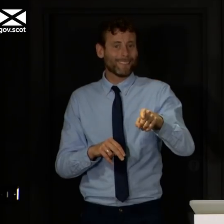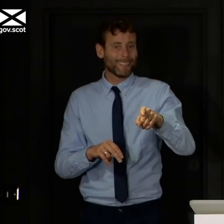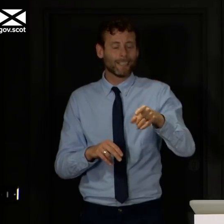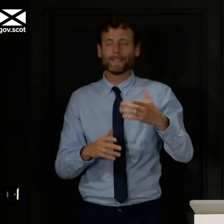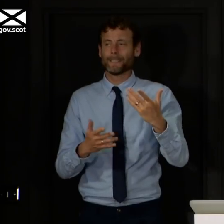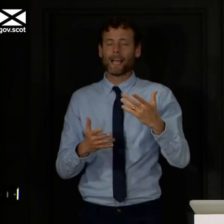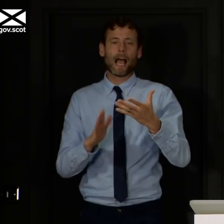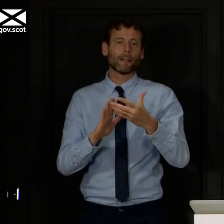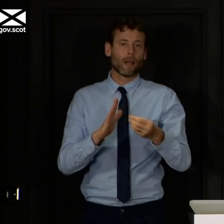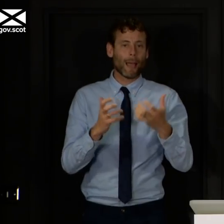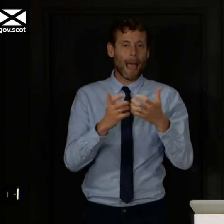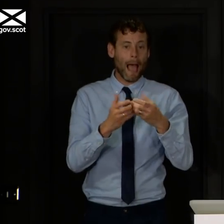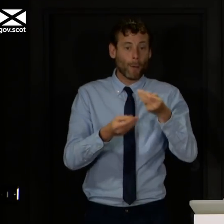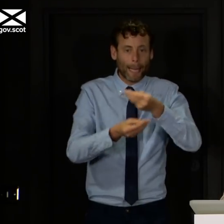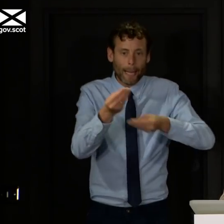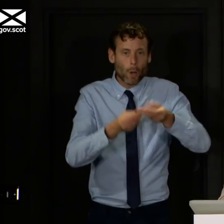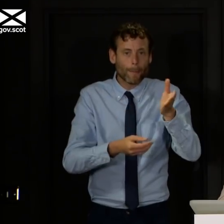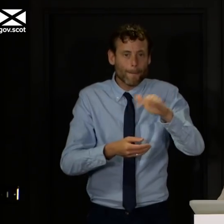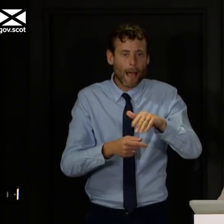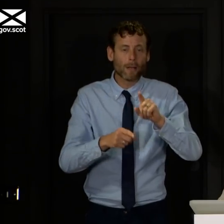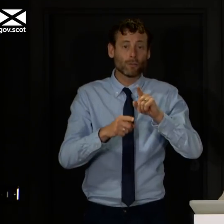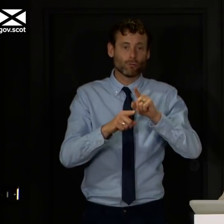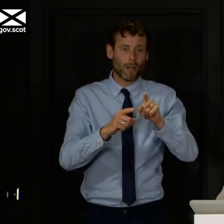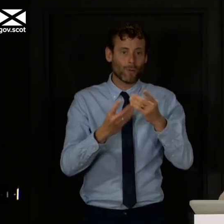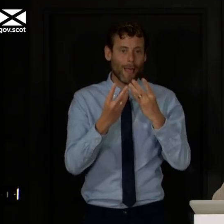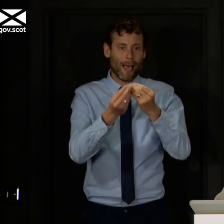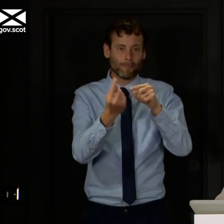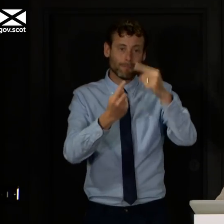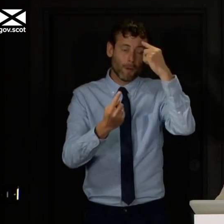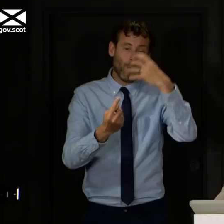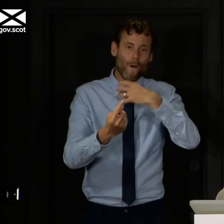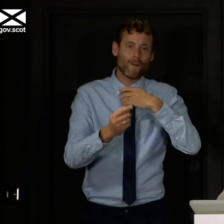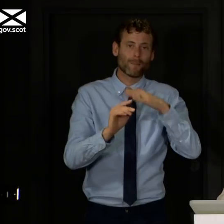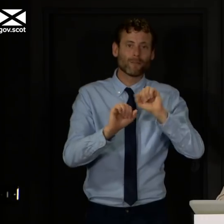fears people have about job losses. But also enabling people to come into contact with